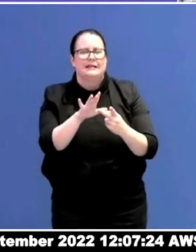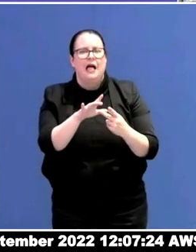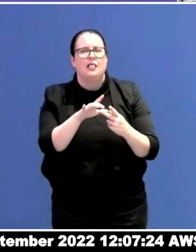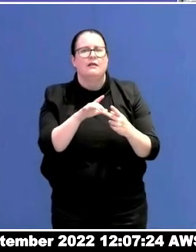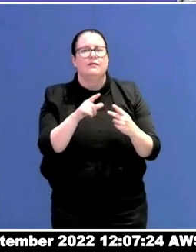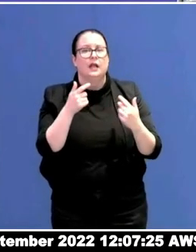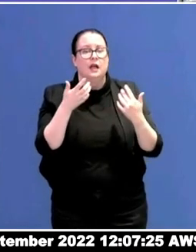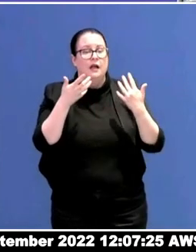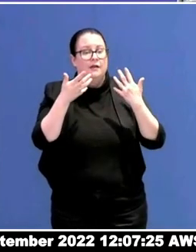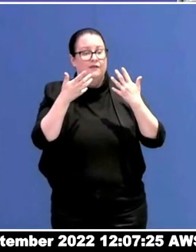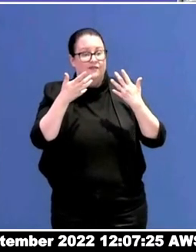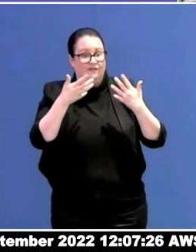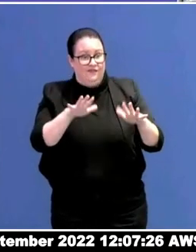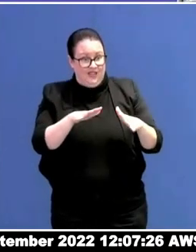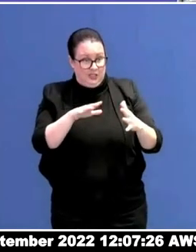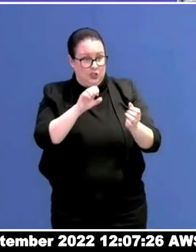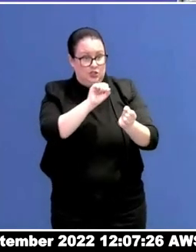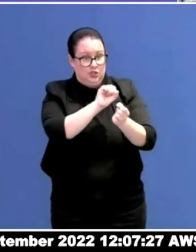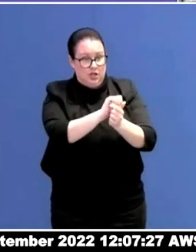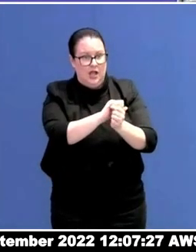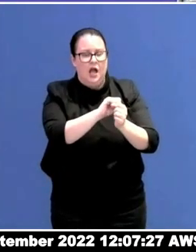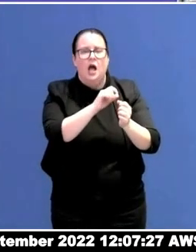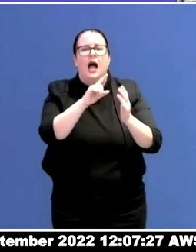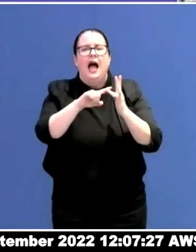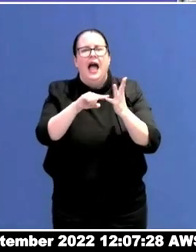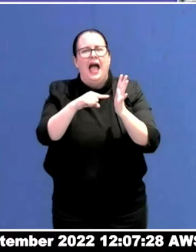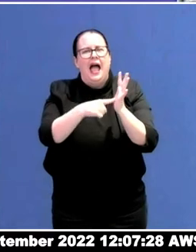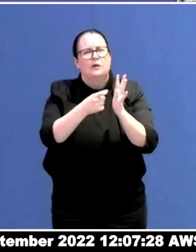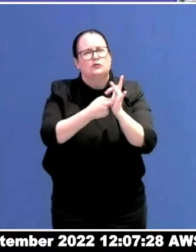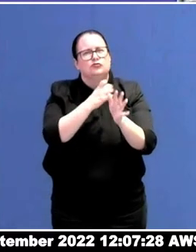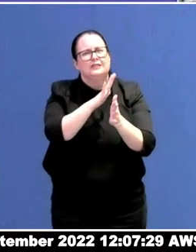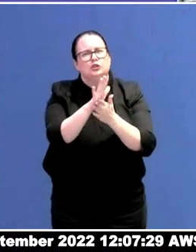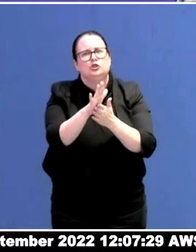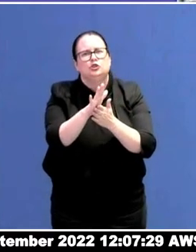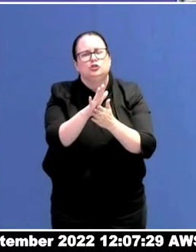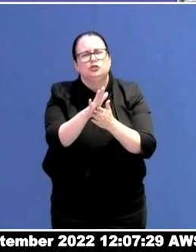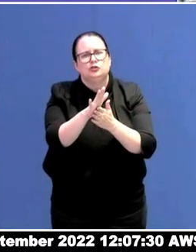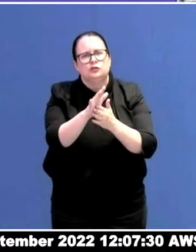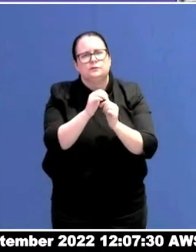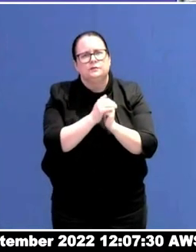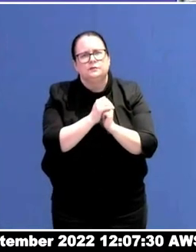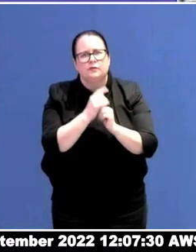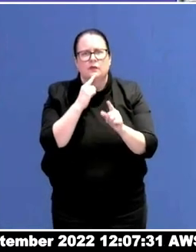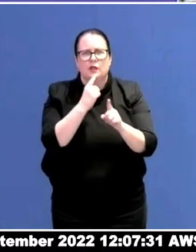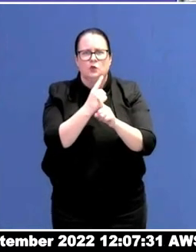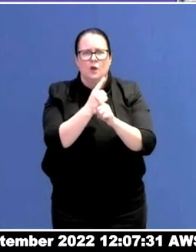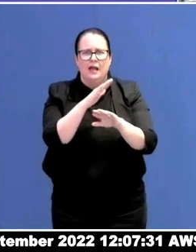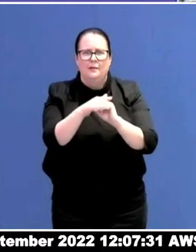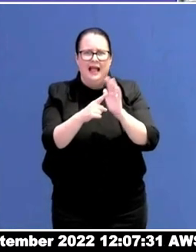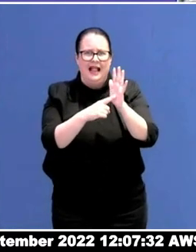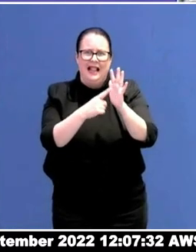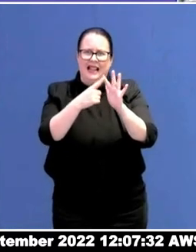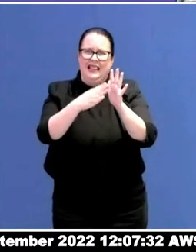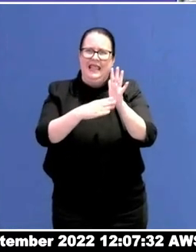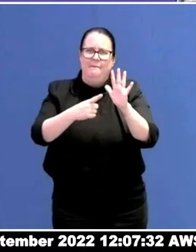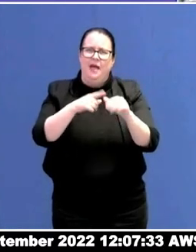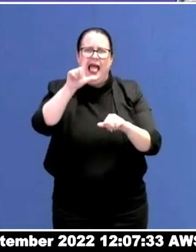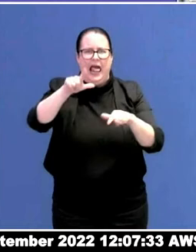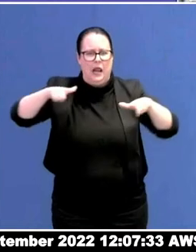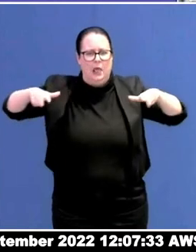prisoners inside Acacia and you refer to the Lima block which housed approximately 200